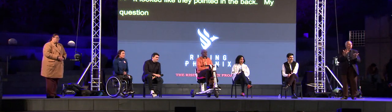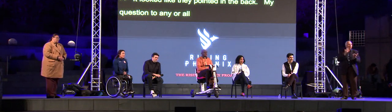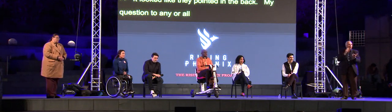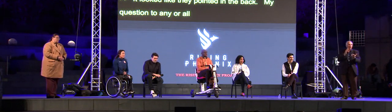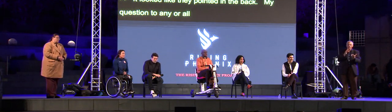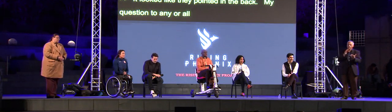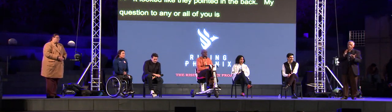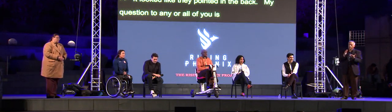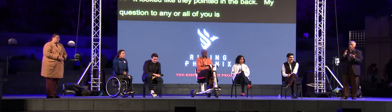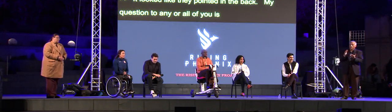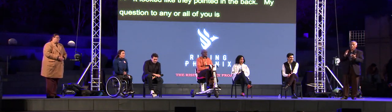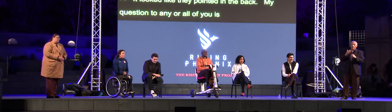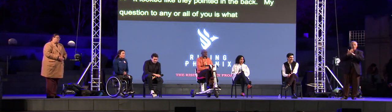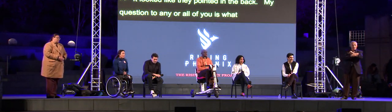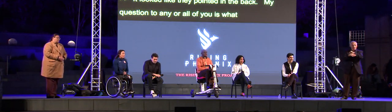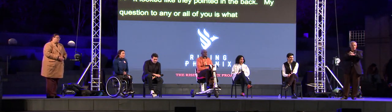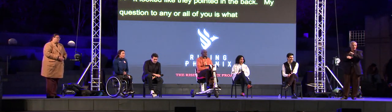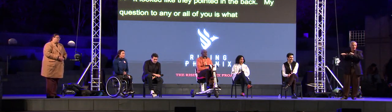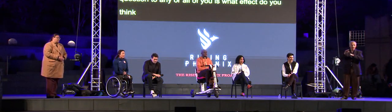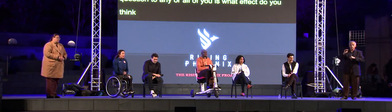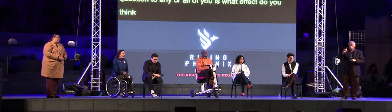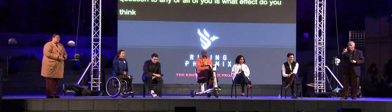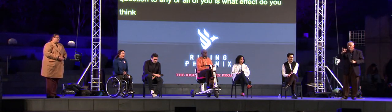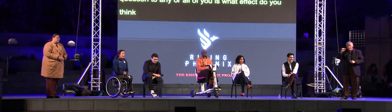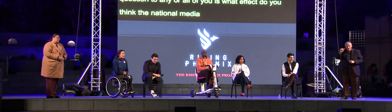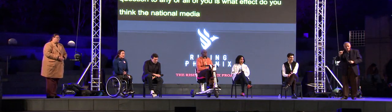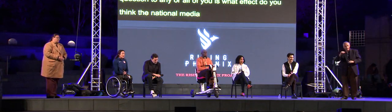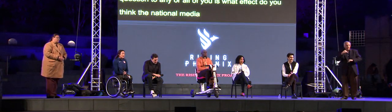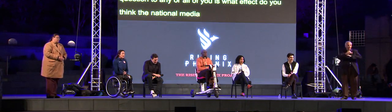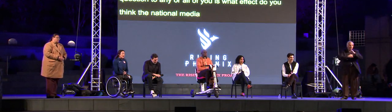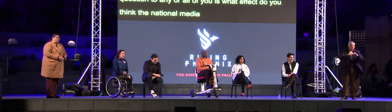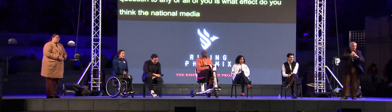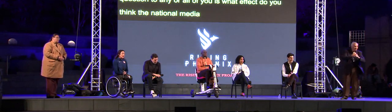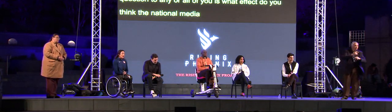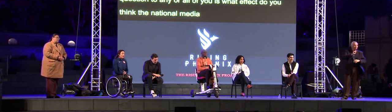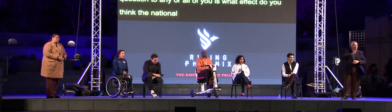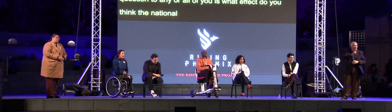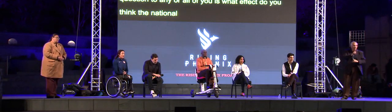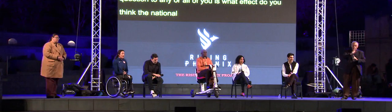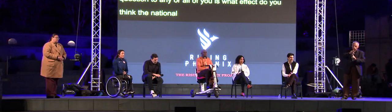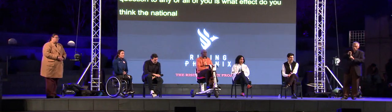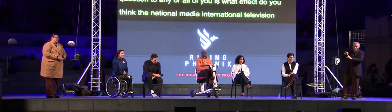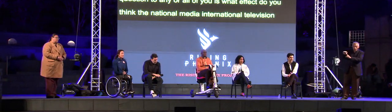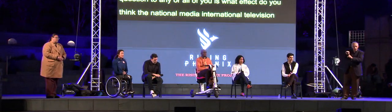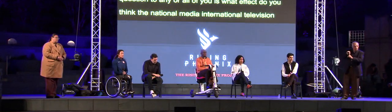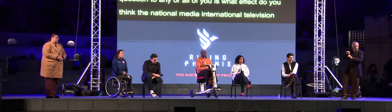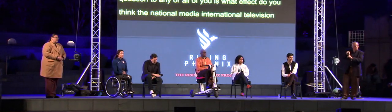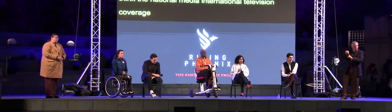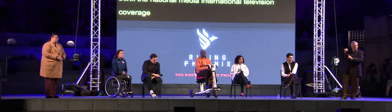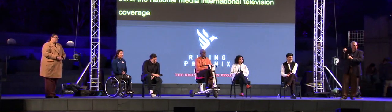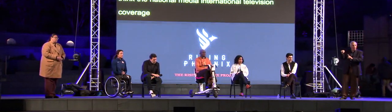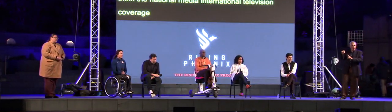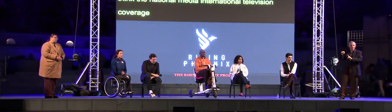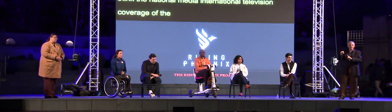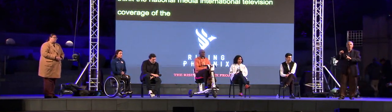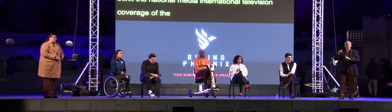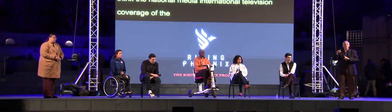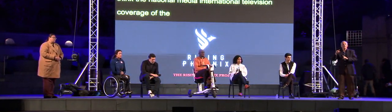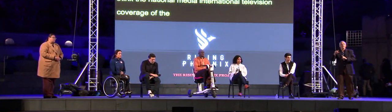think the national media, international television coverage of the Para half of half of the games